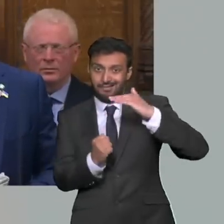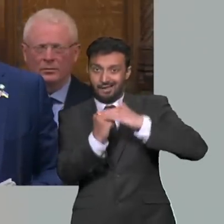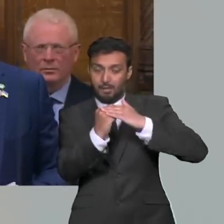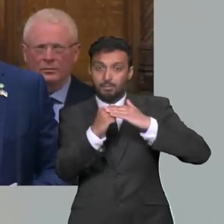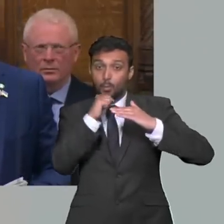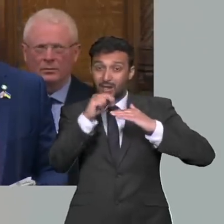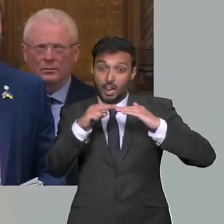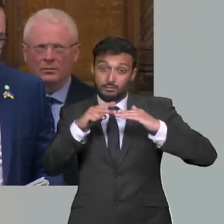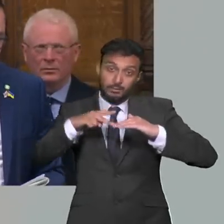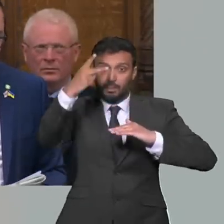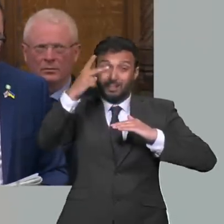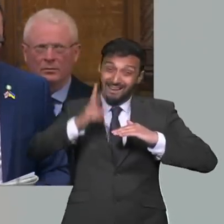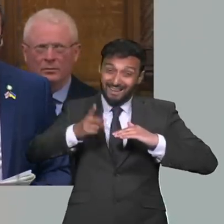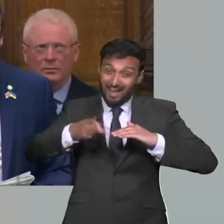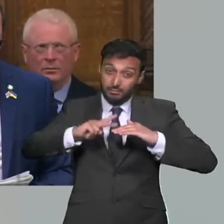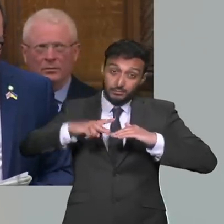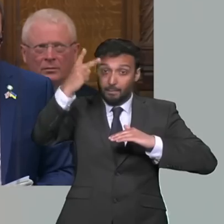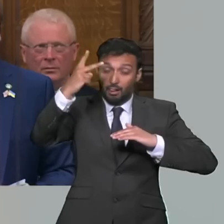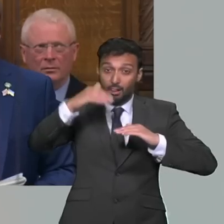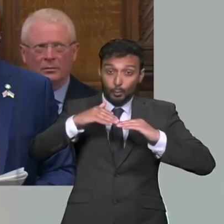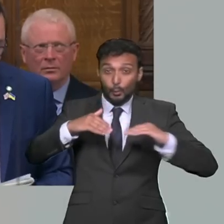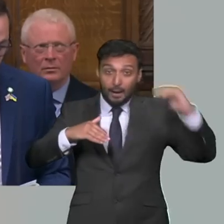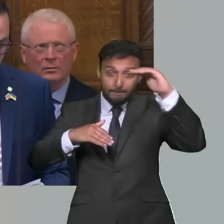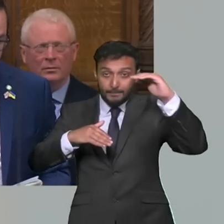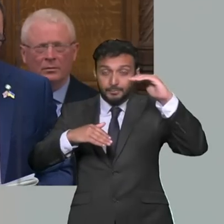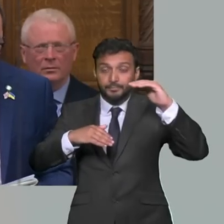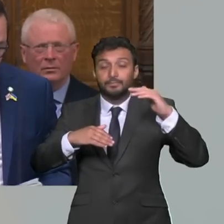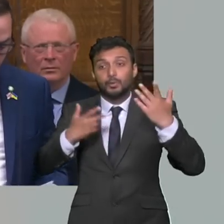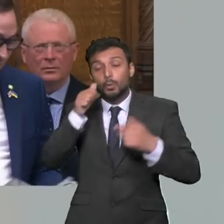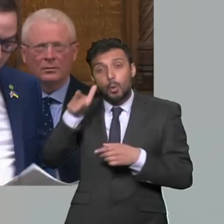I know the Prime Minister has been busy drafting and redrafting his half-arsed apologies rather